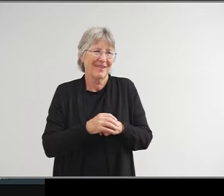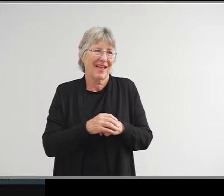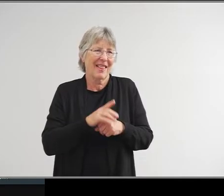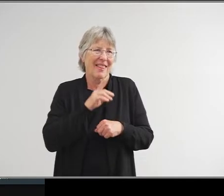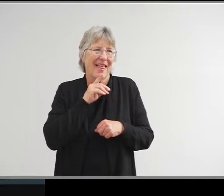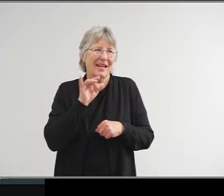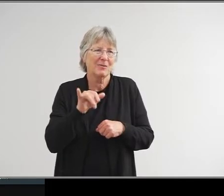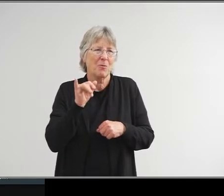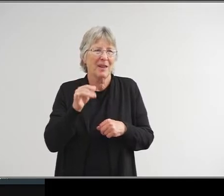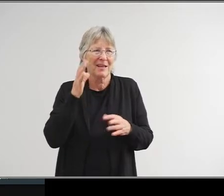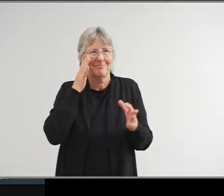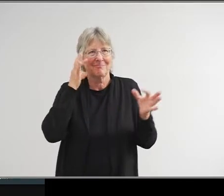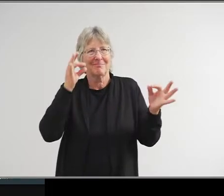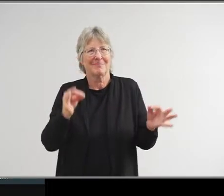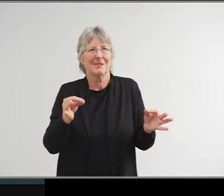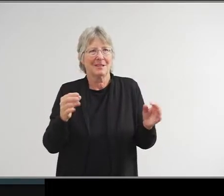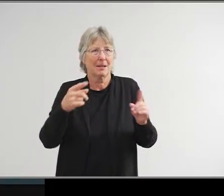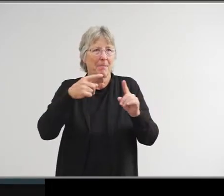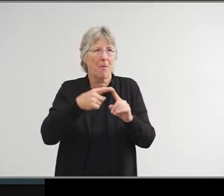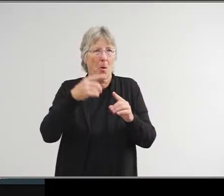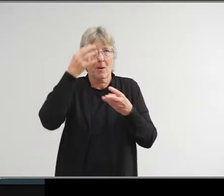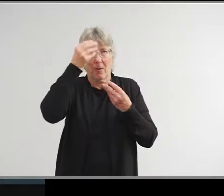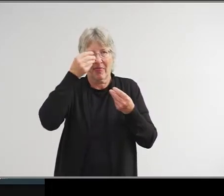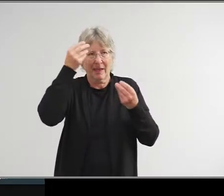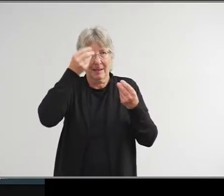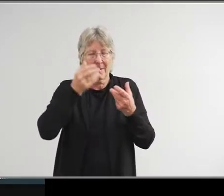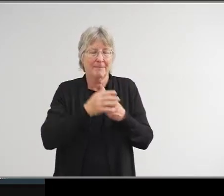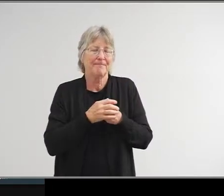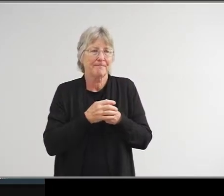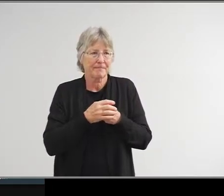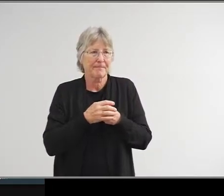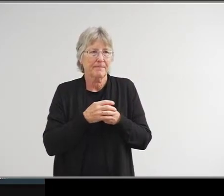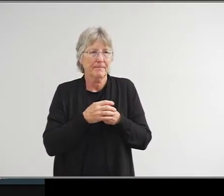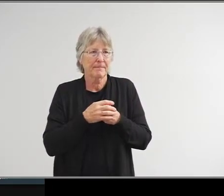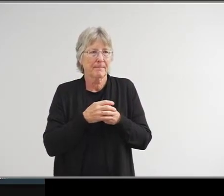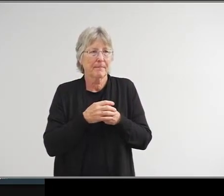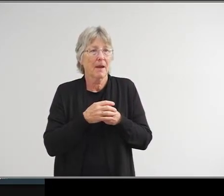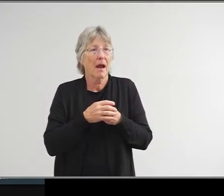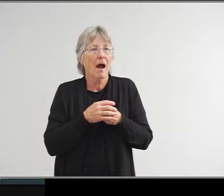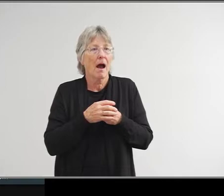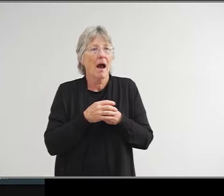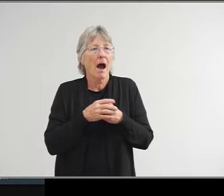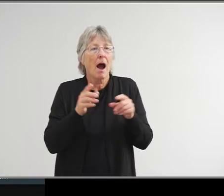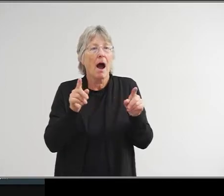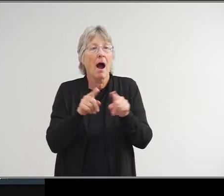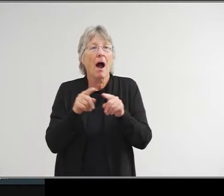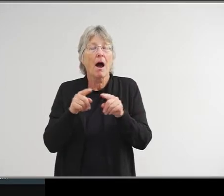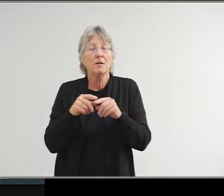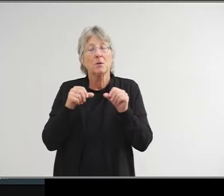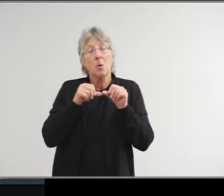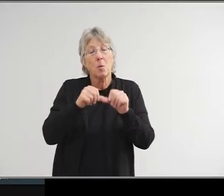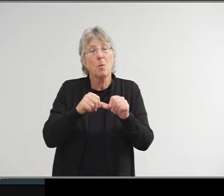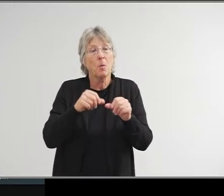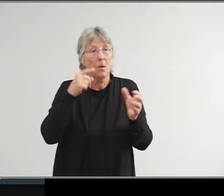The other thing that we're using is that we continue to see that are our children